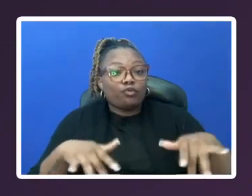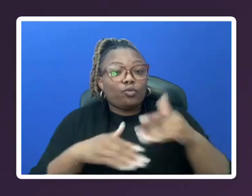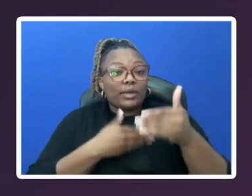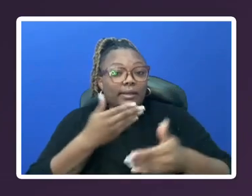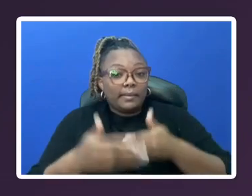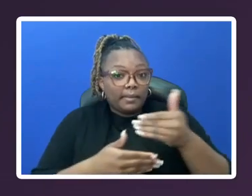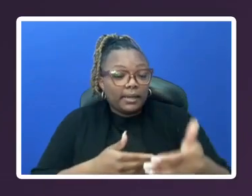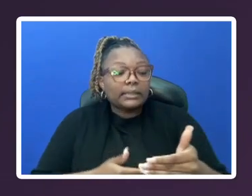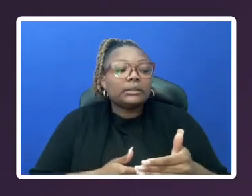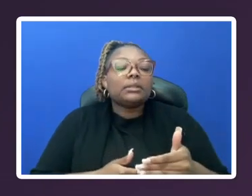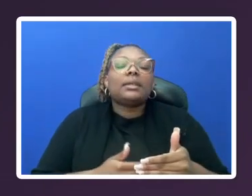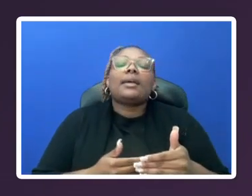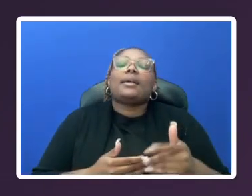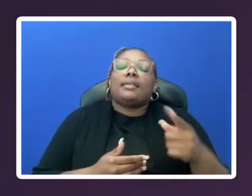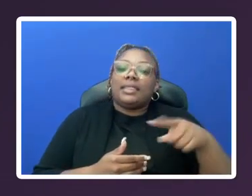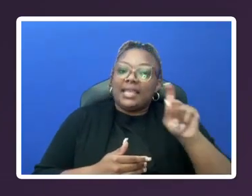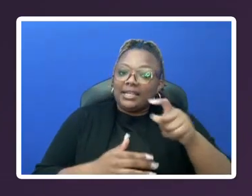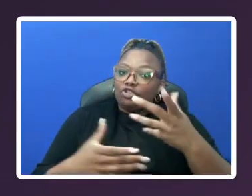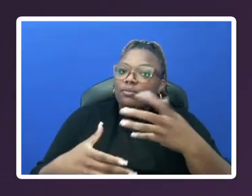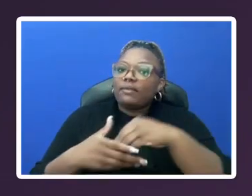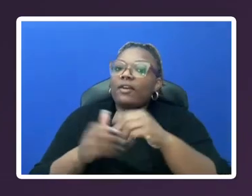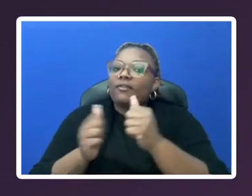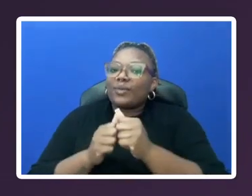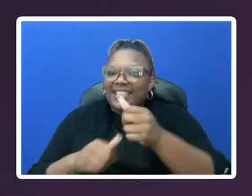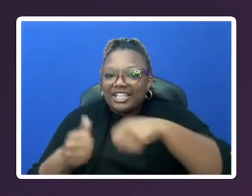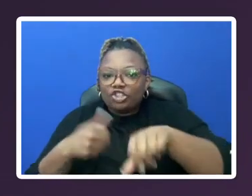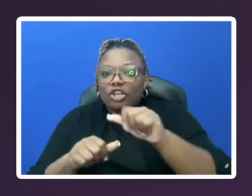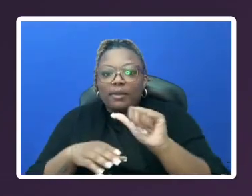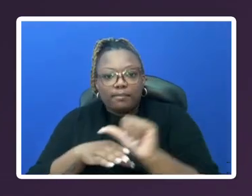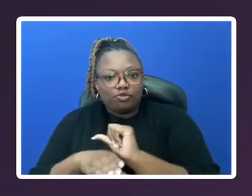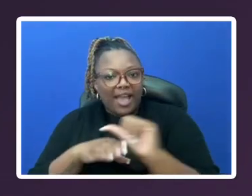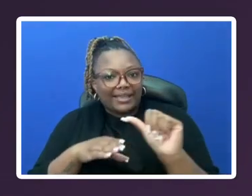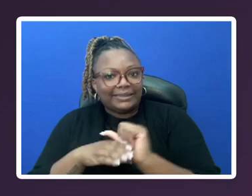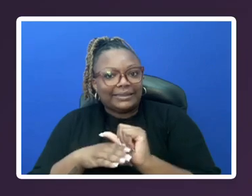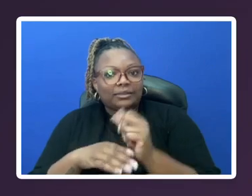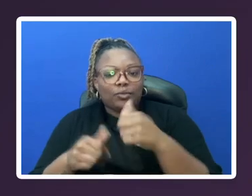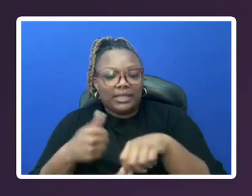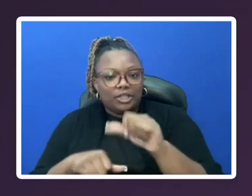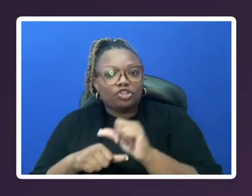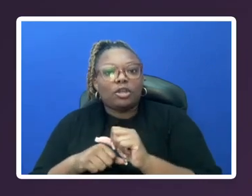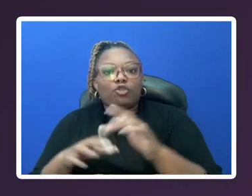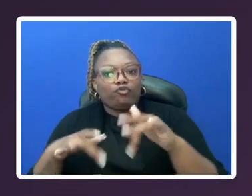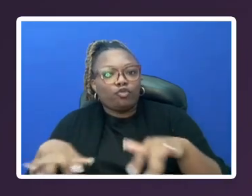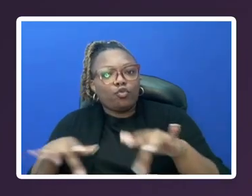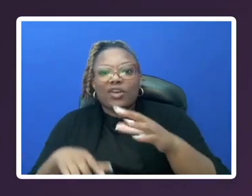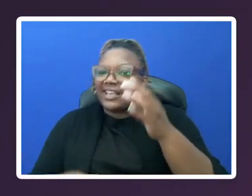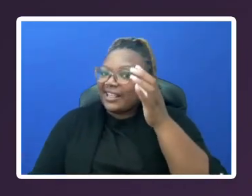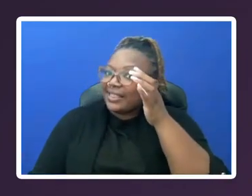have them participate with one another, or have them practice with one -- with one another. Allow